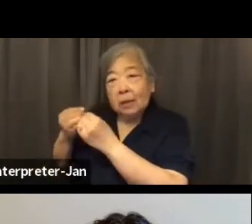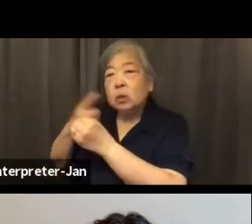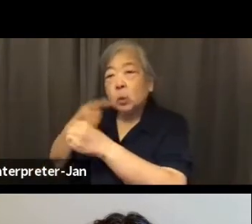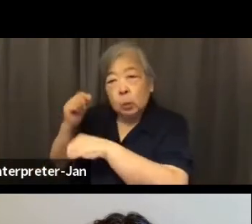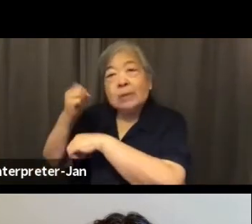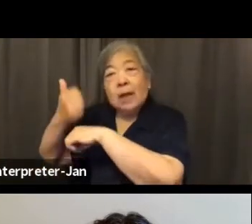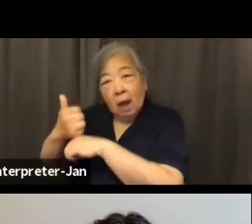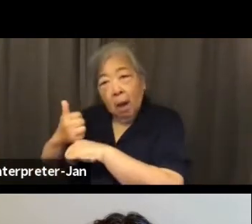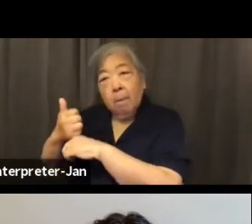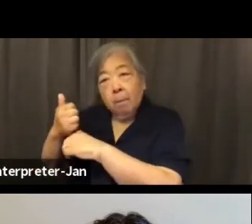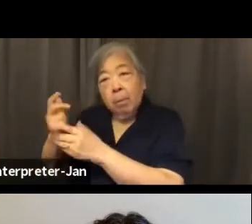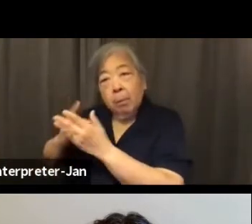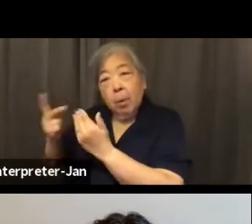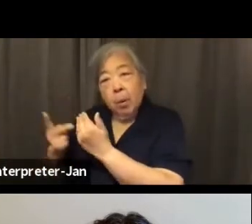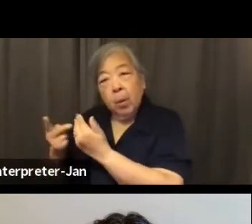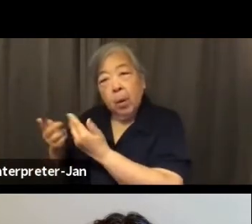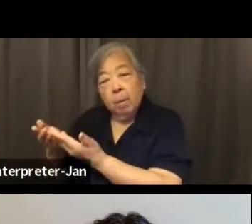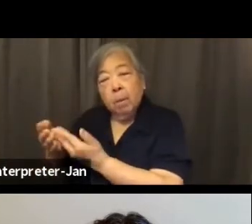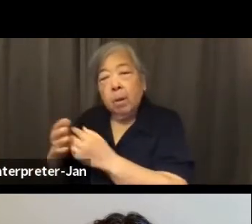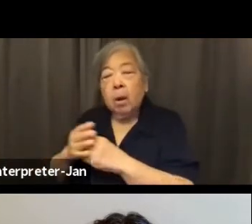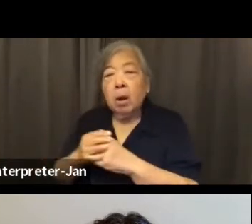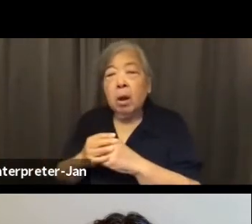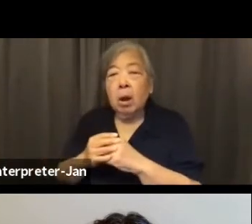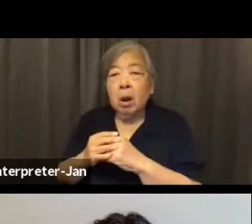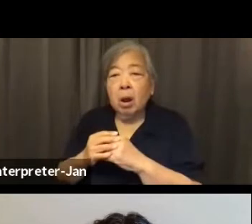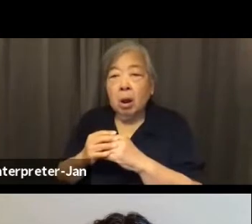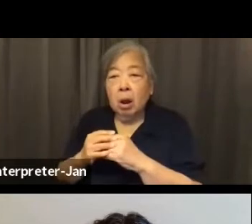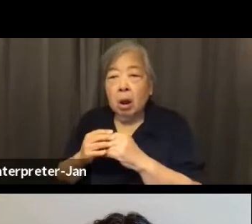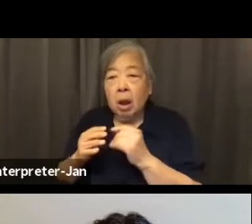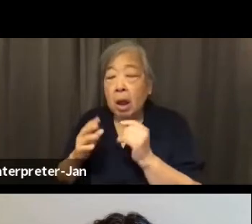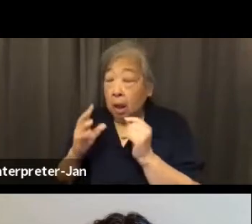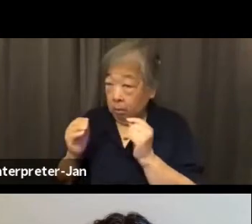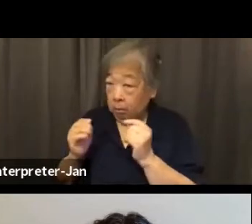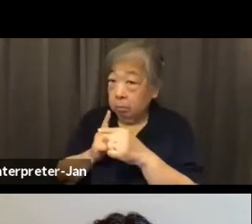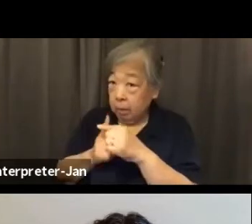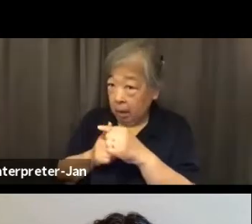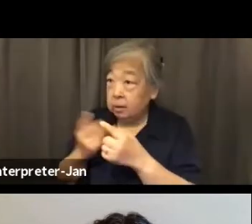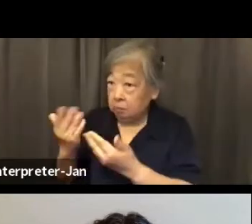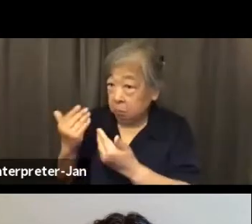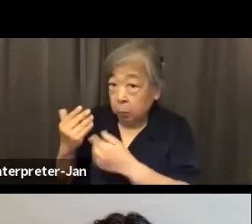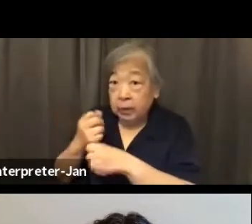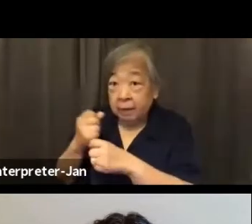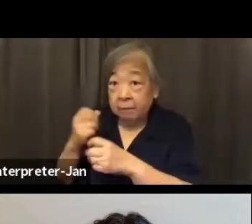And then we got feedback. So that's how we dealt with the platforms.